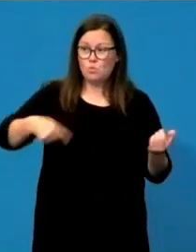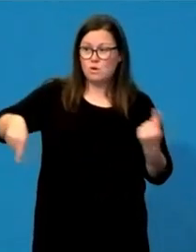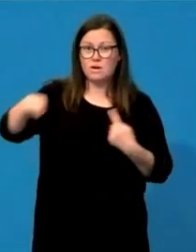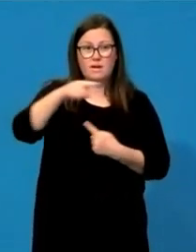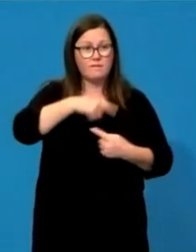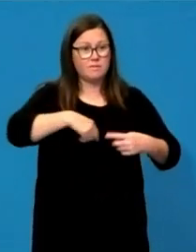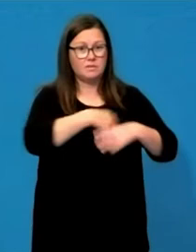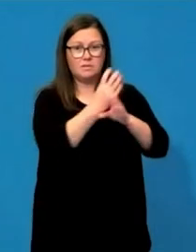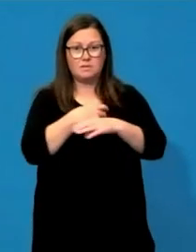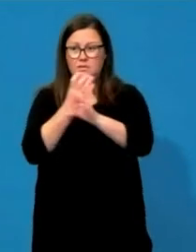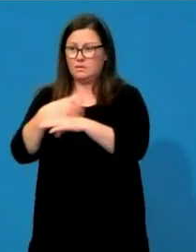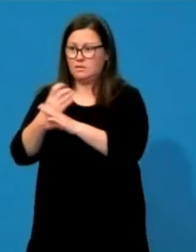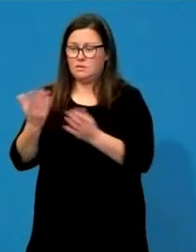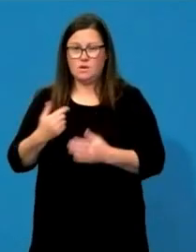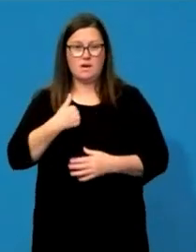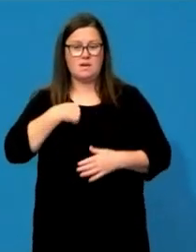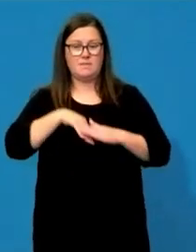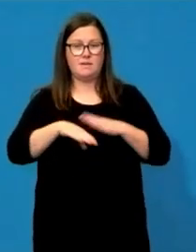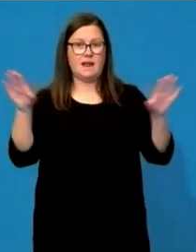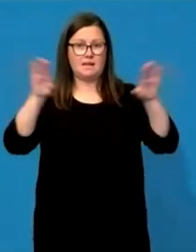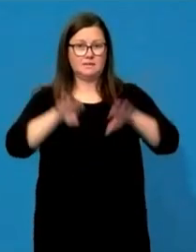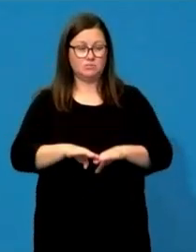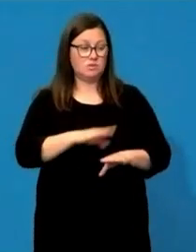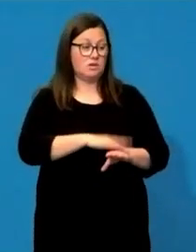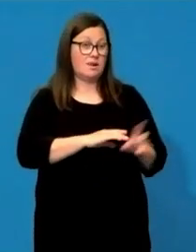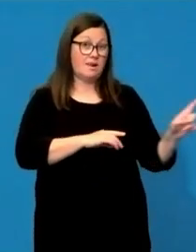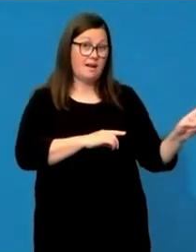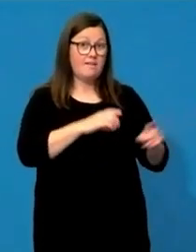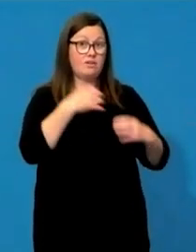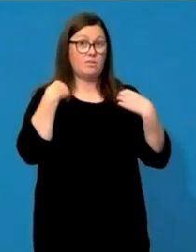On my left is Commissioner Mason. On my right is Commissioner McEwin.